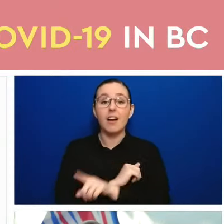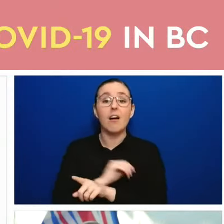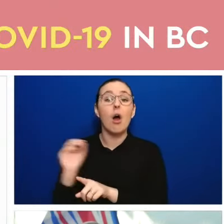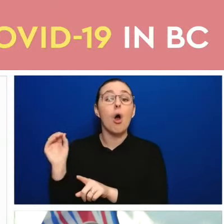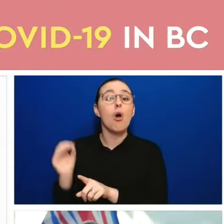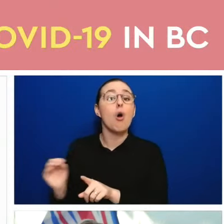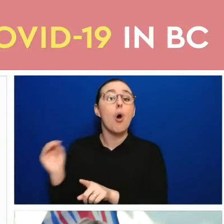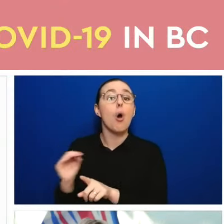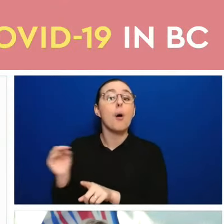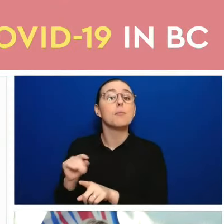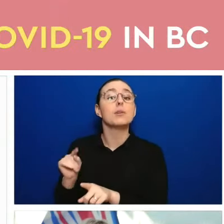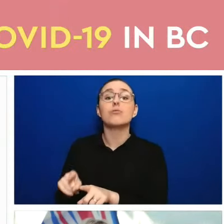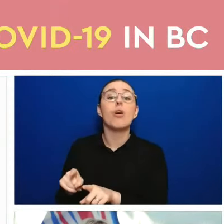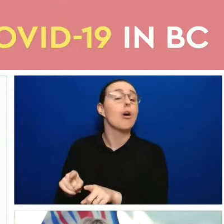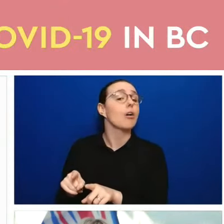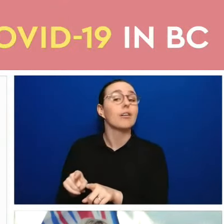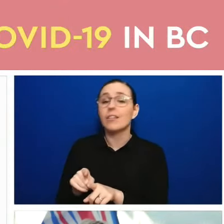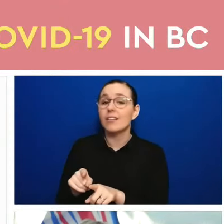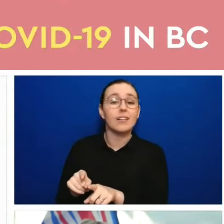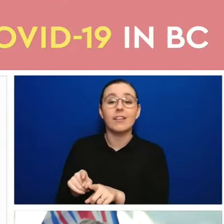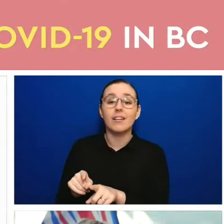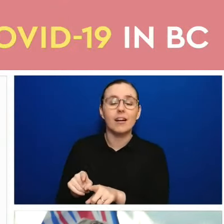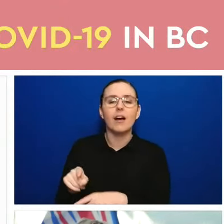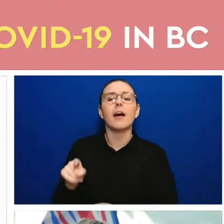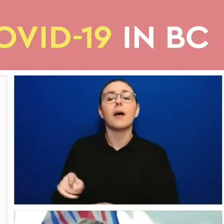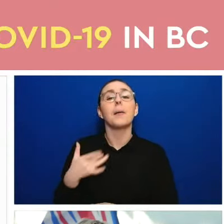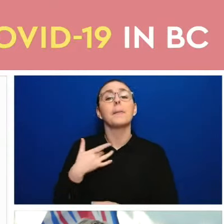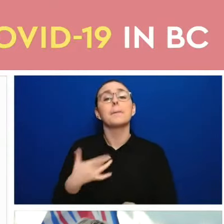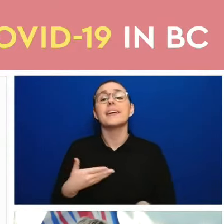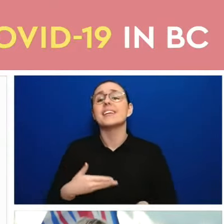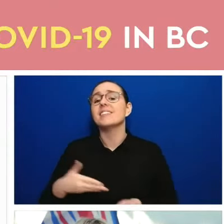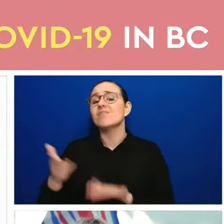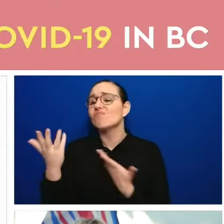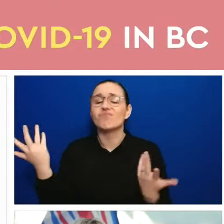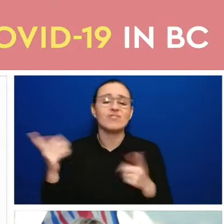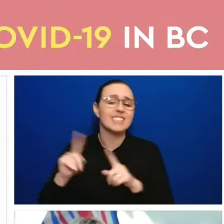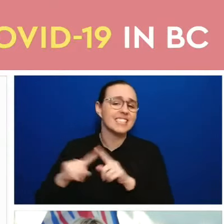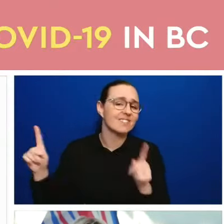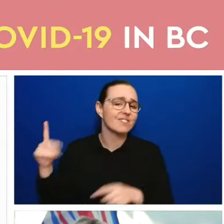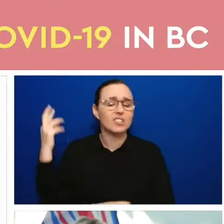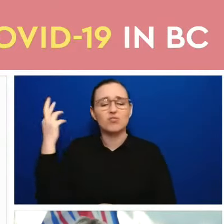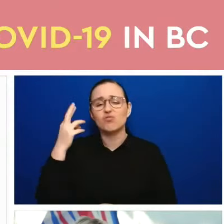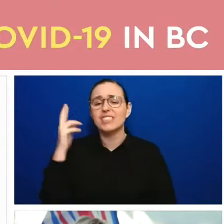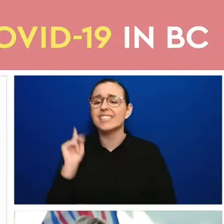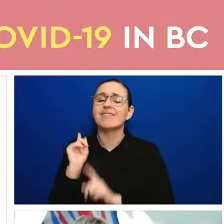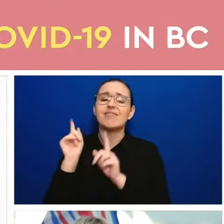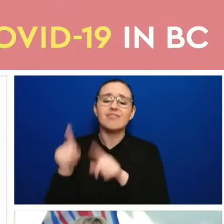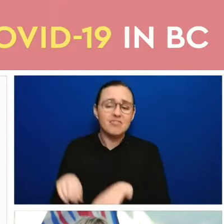Whereas with Omicron, in younger people, it's much more